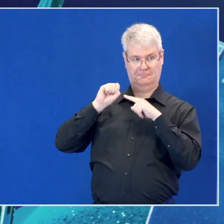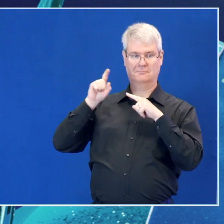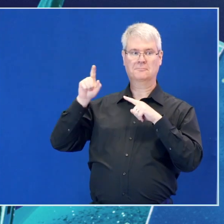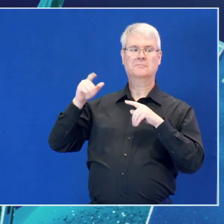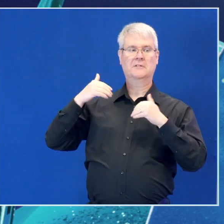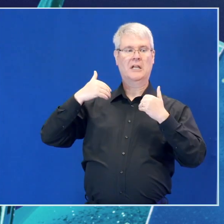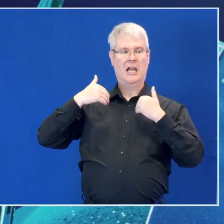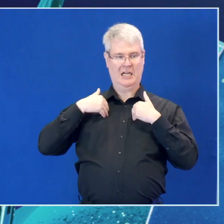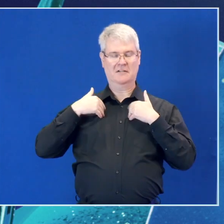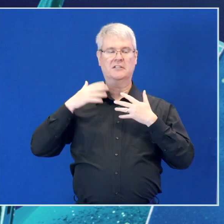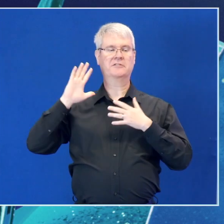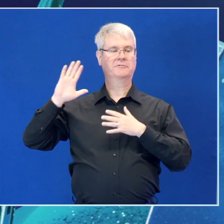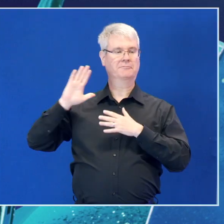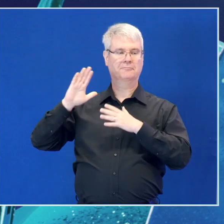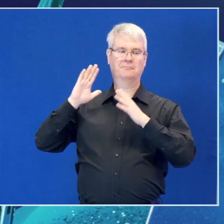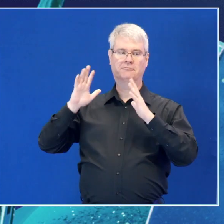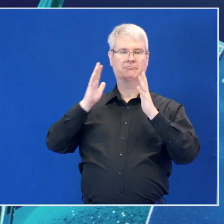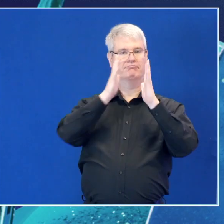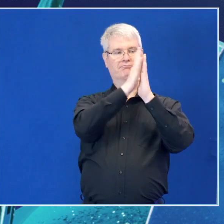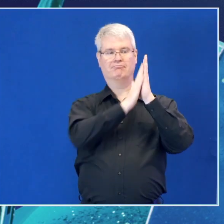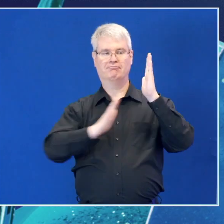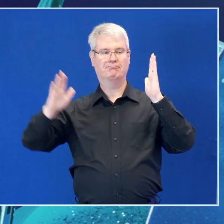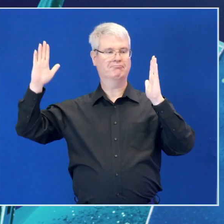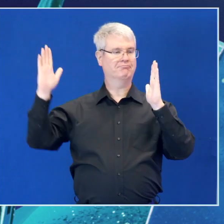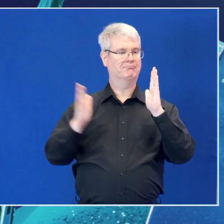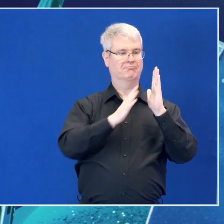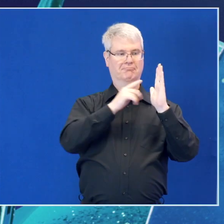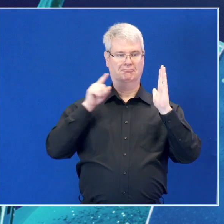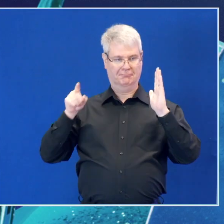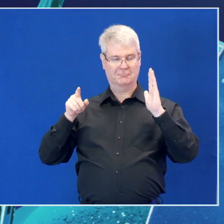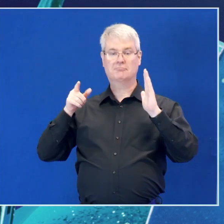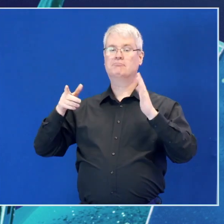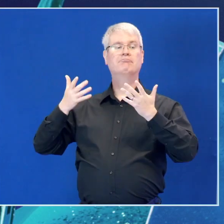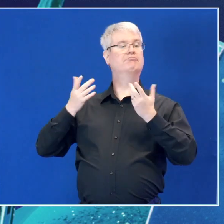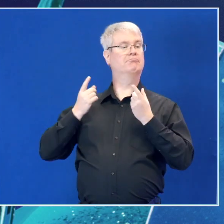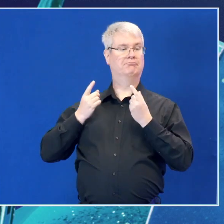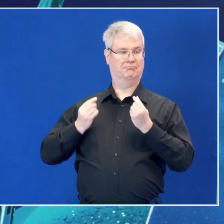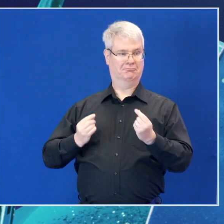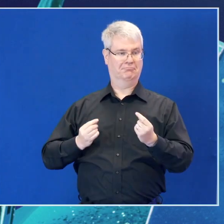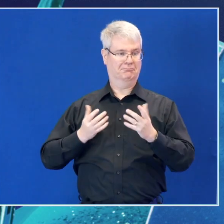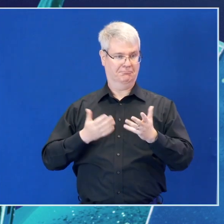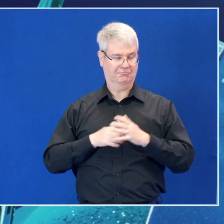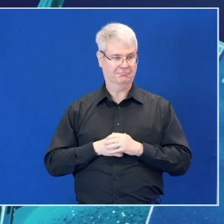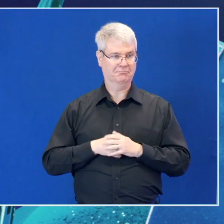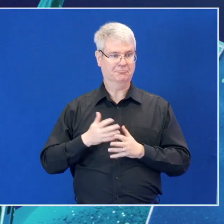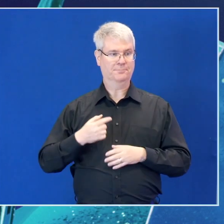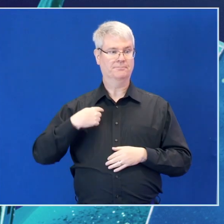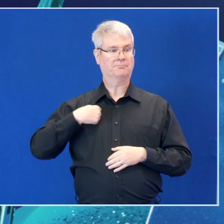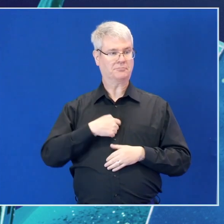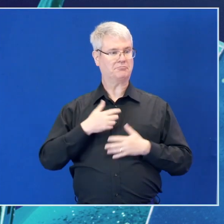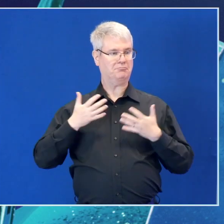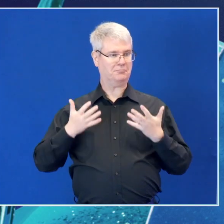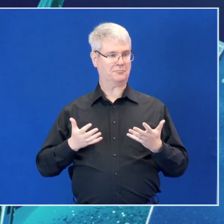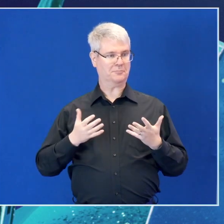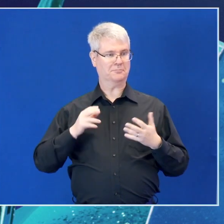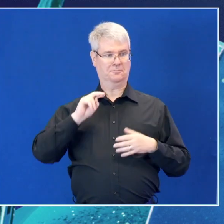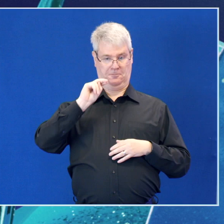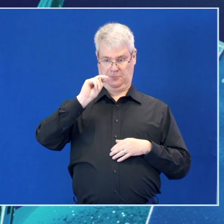And right off the bat, one of the things we do is we operationalize neuroinclusion as a whole system strategy.